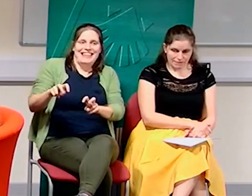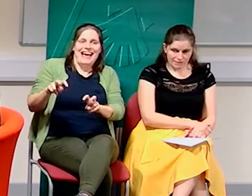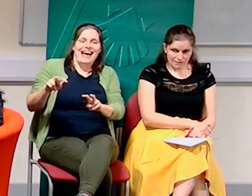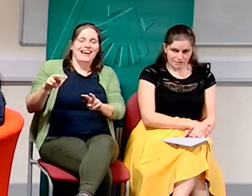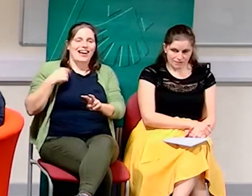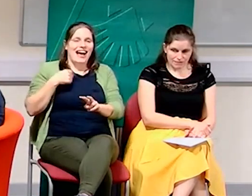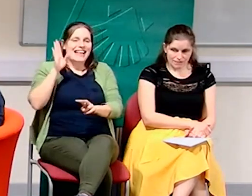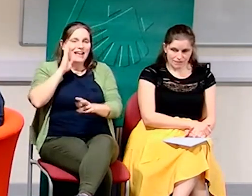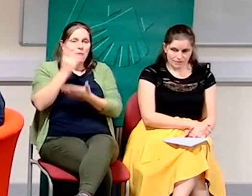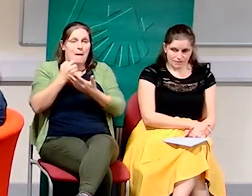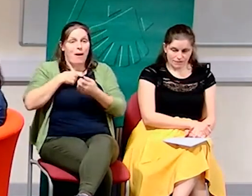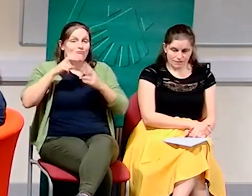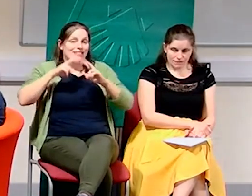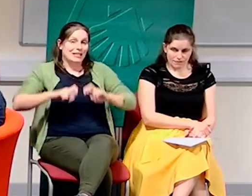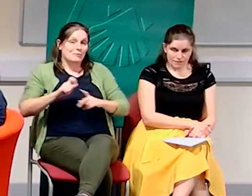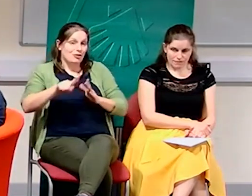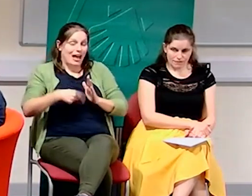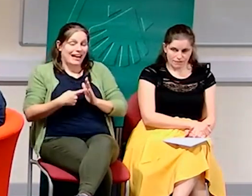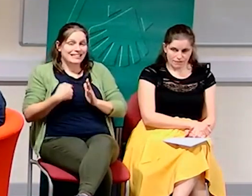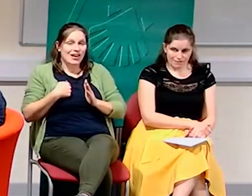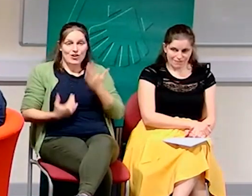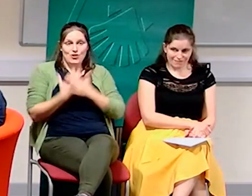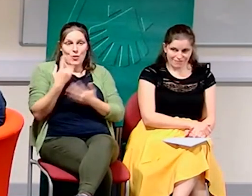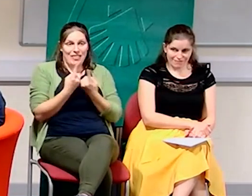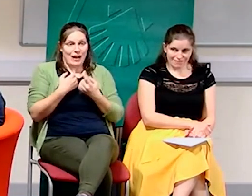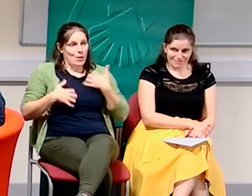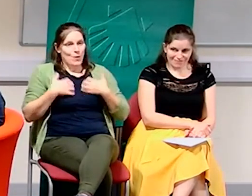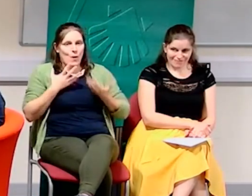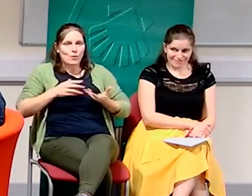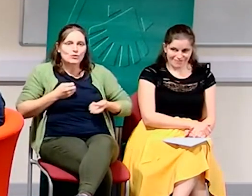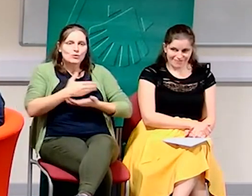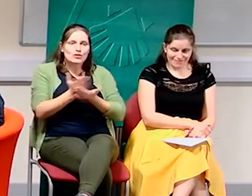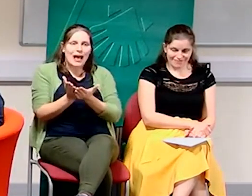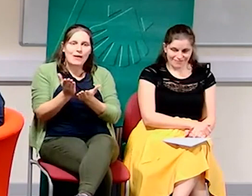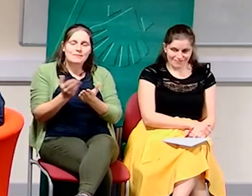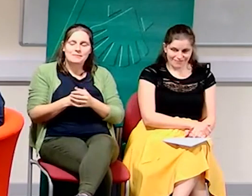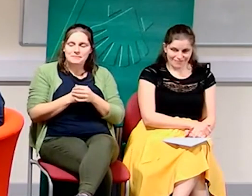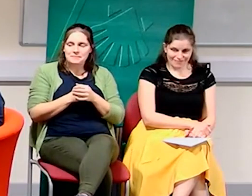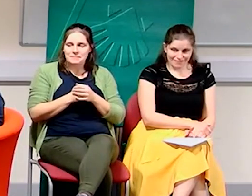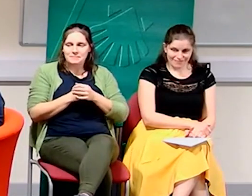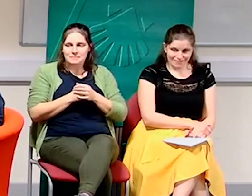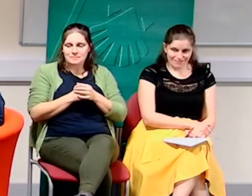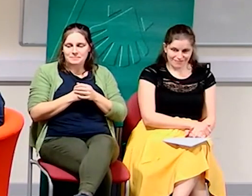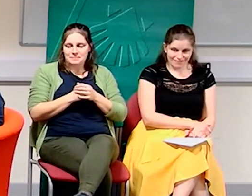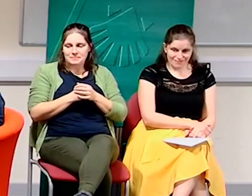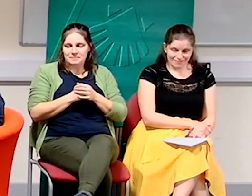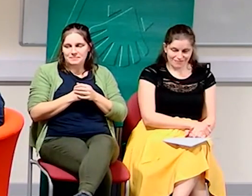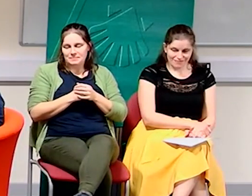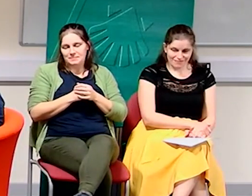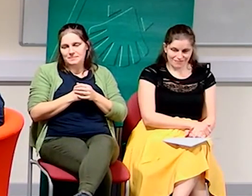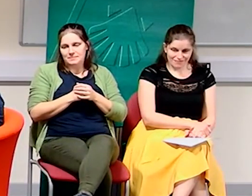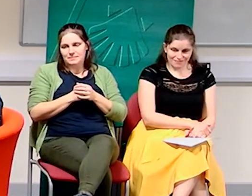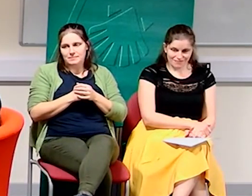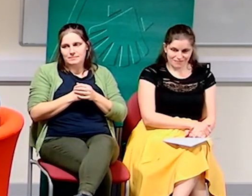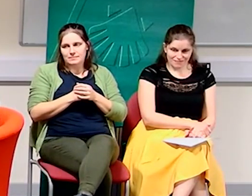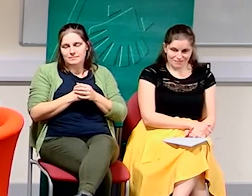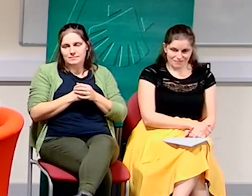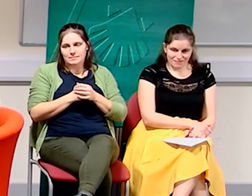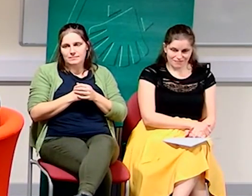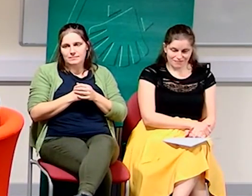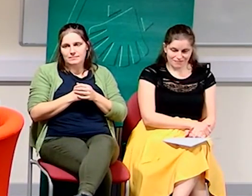whenever whenever I have something new to um to share with them and um this will vary vary from